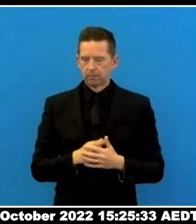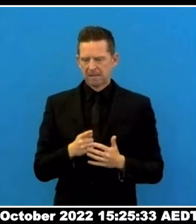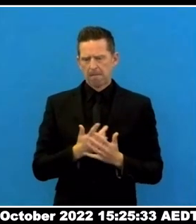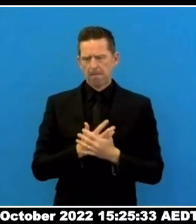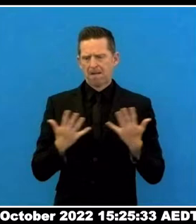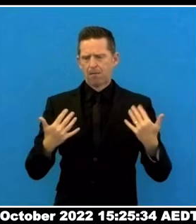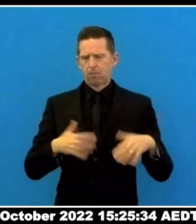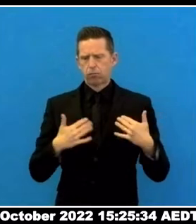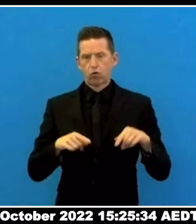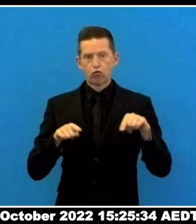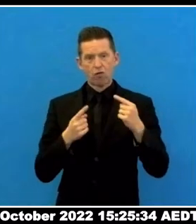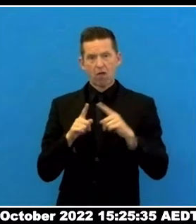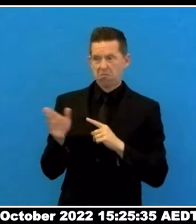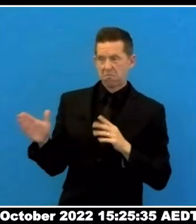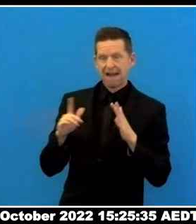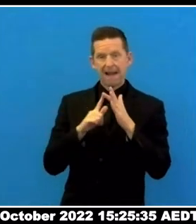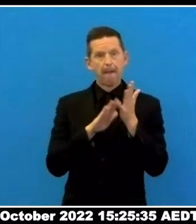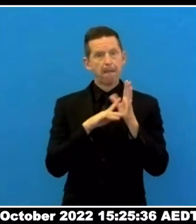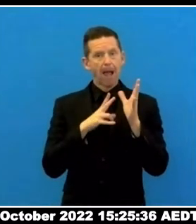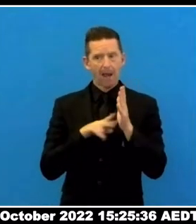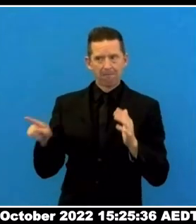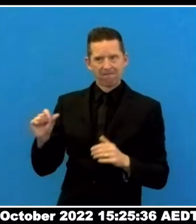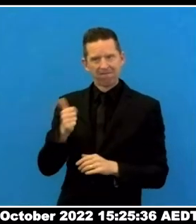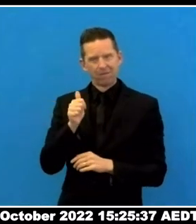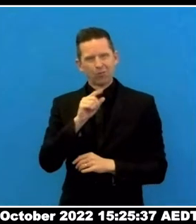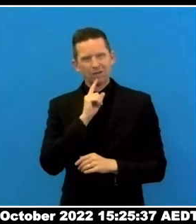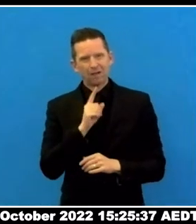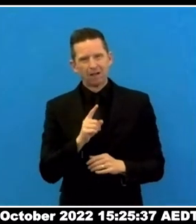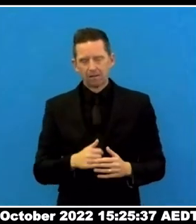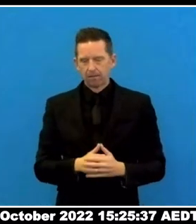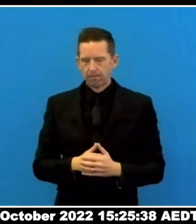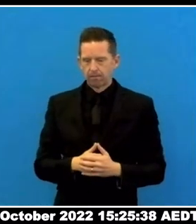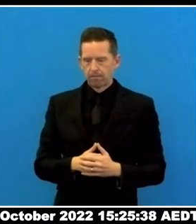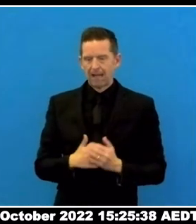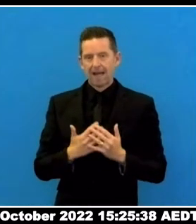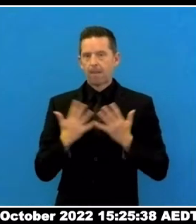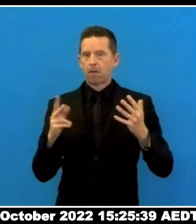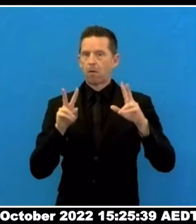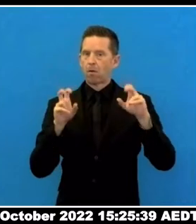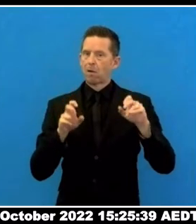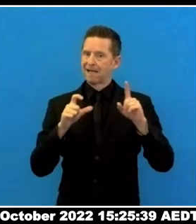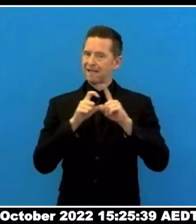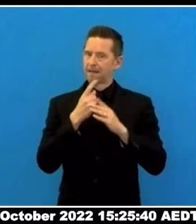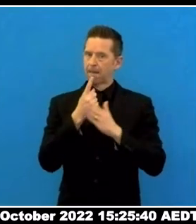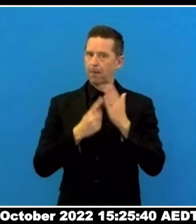And Eman has been mentioned, it is about anything that's called disability, the community back up,